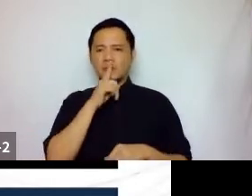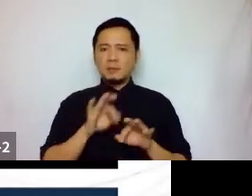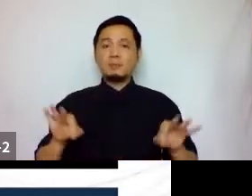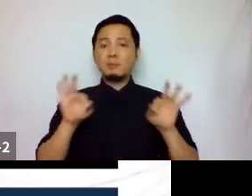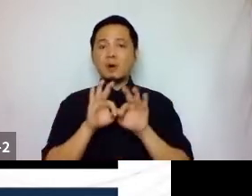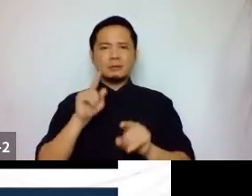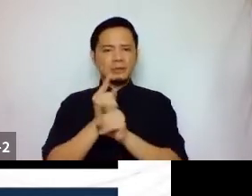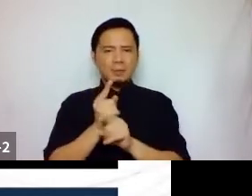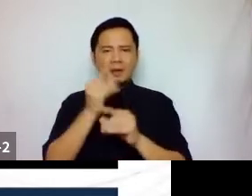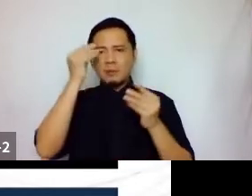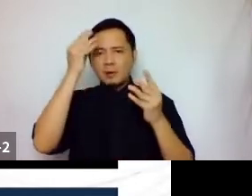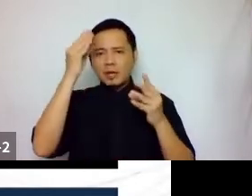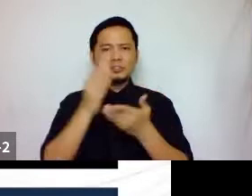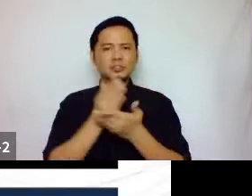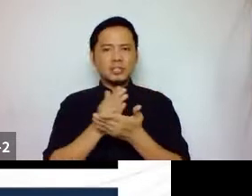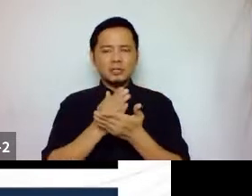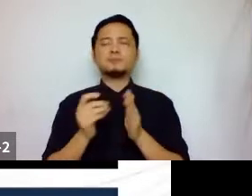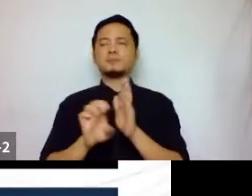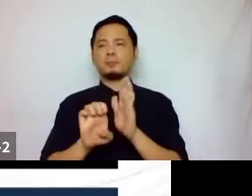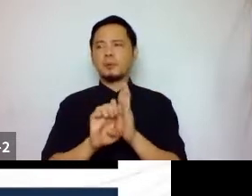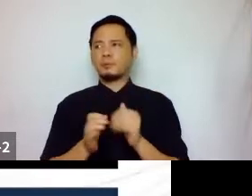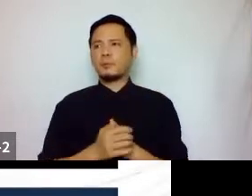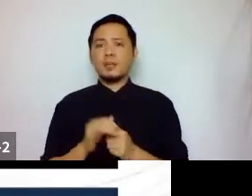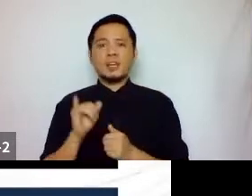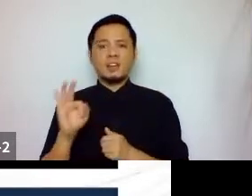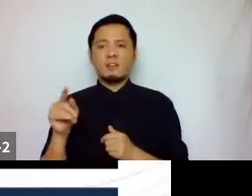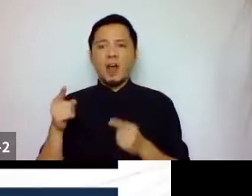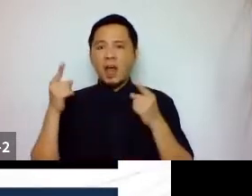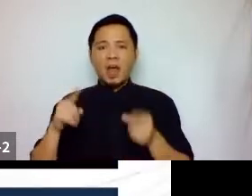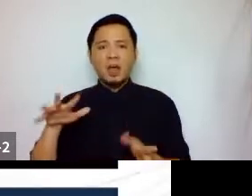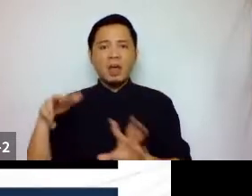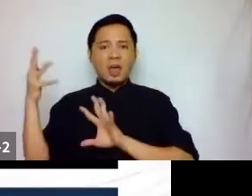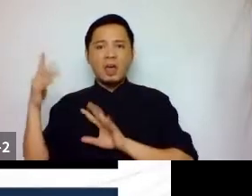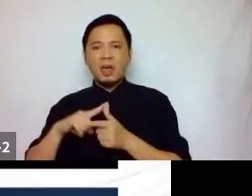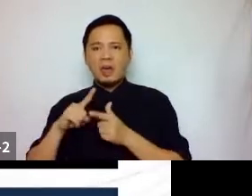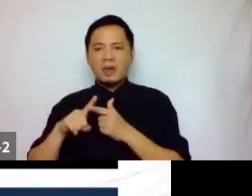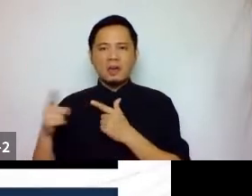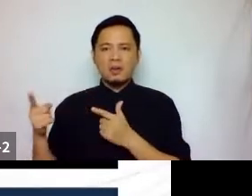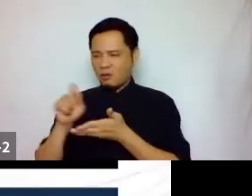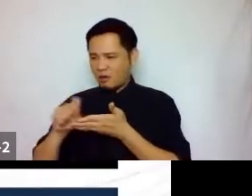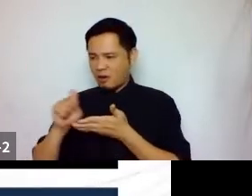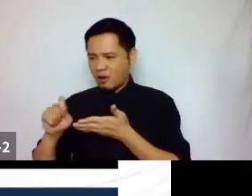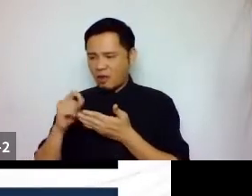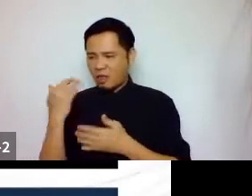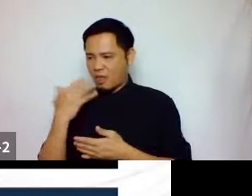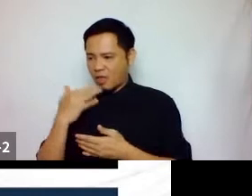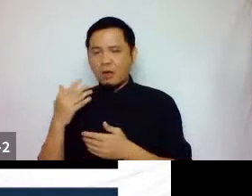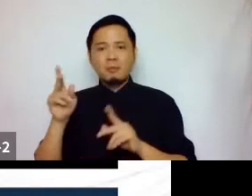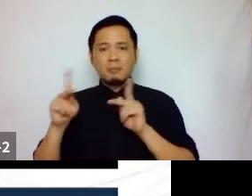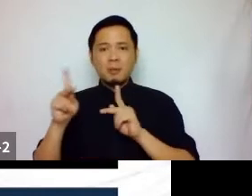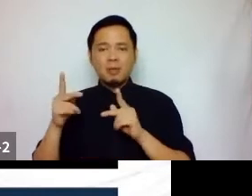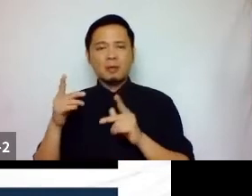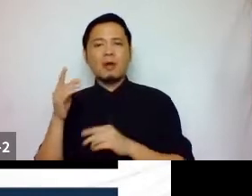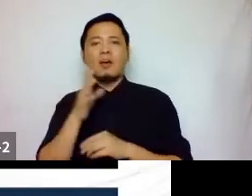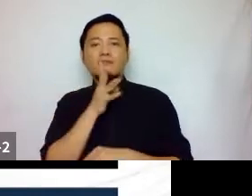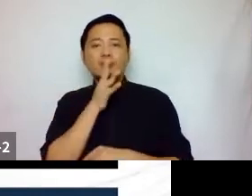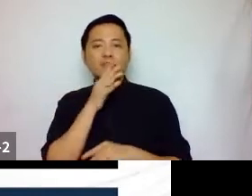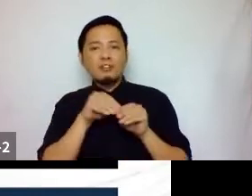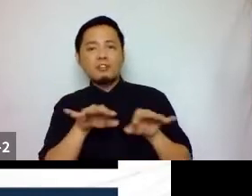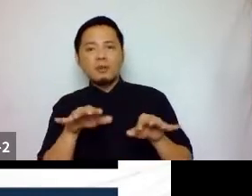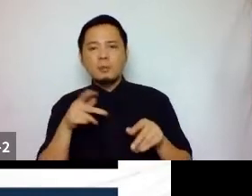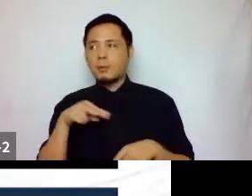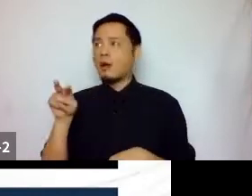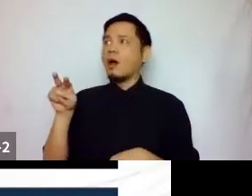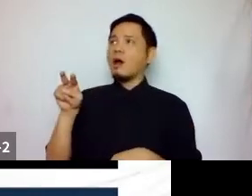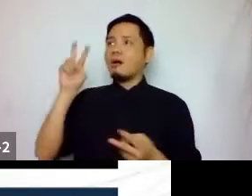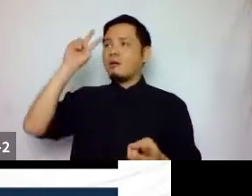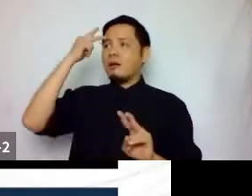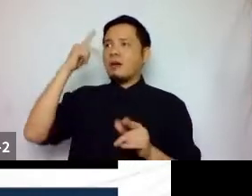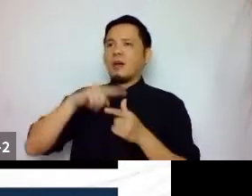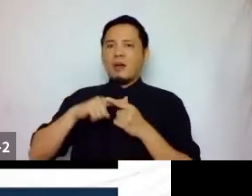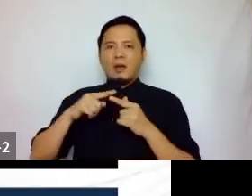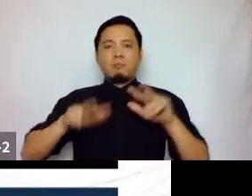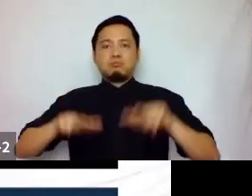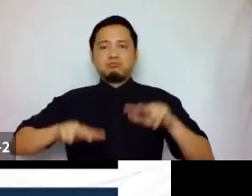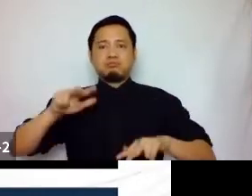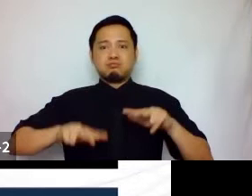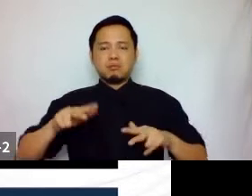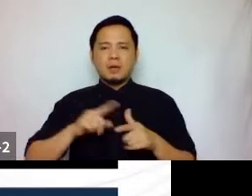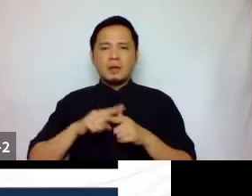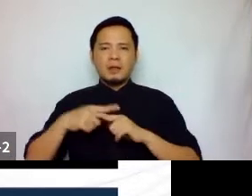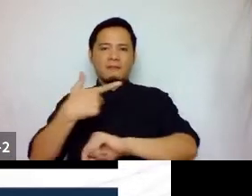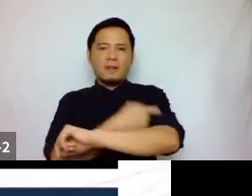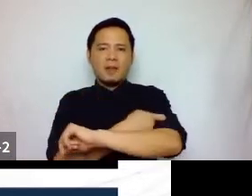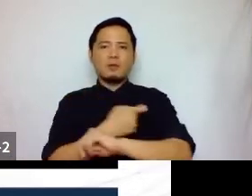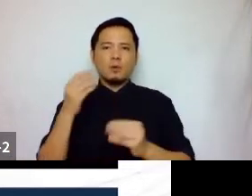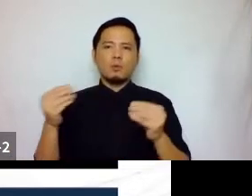If for example they report an adverse event and the way they wrote it is wrong, the public will panic and this will contribute to the vaccine hesitancy.